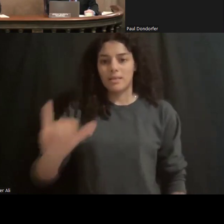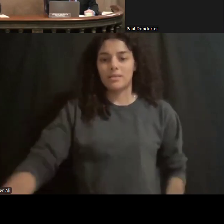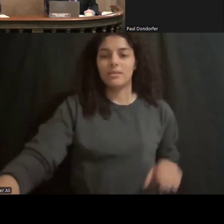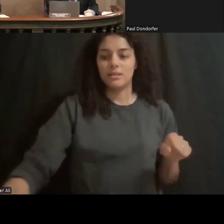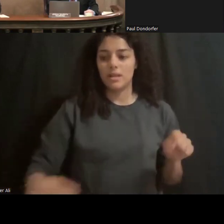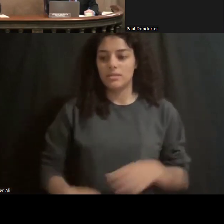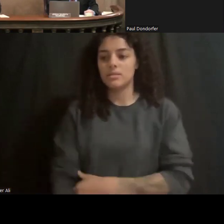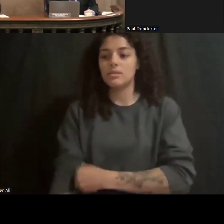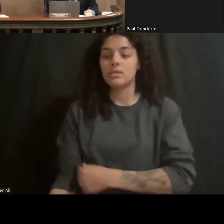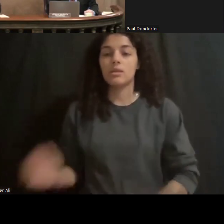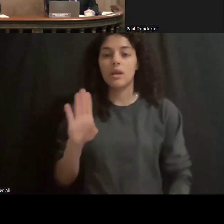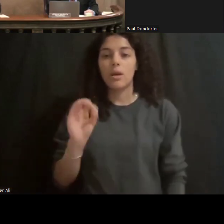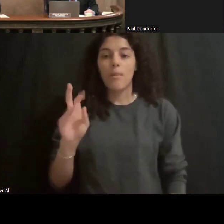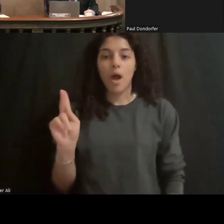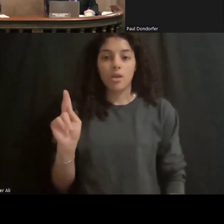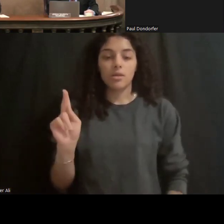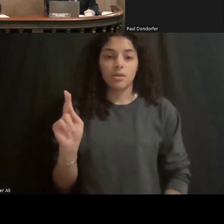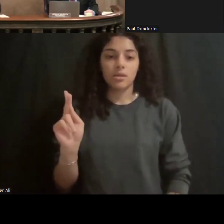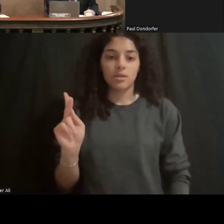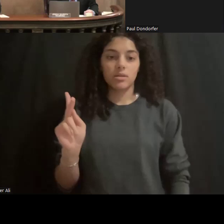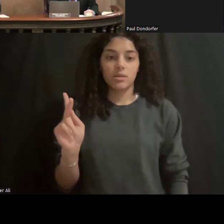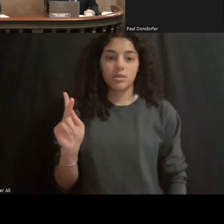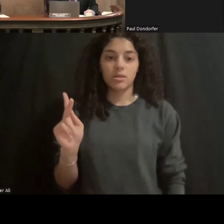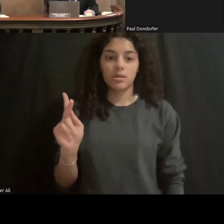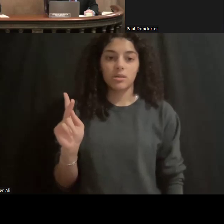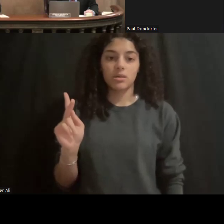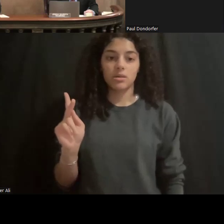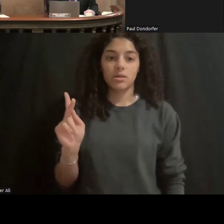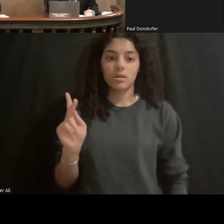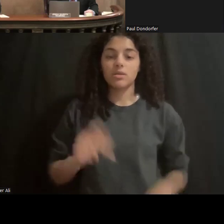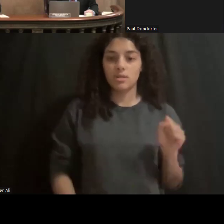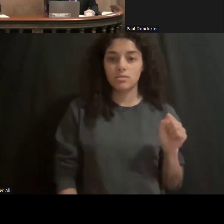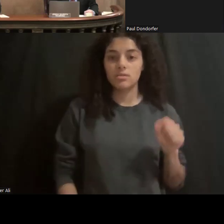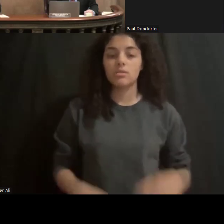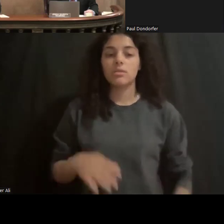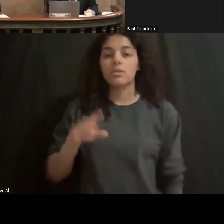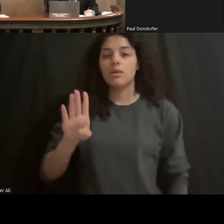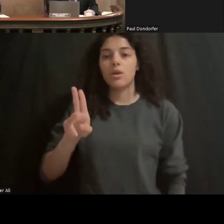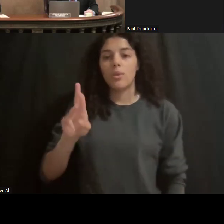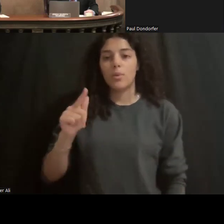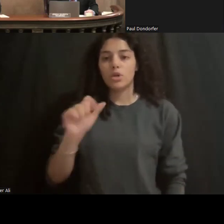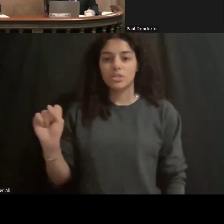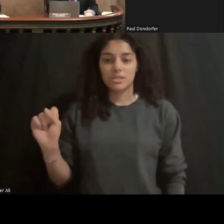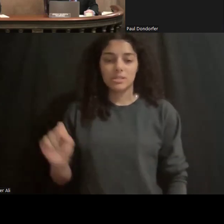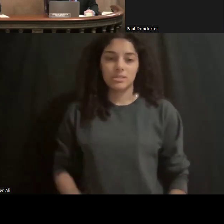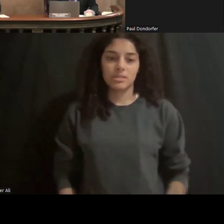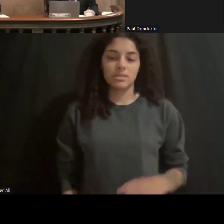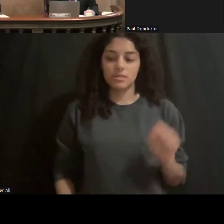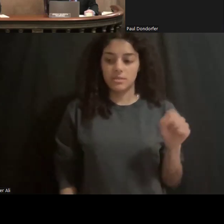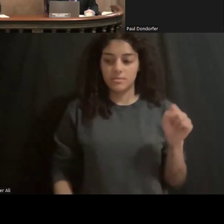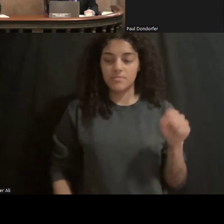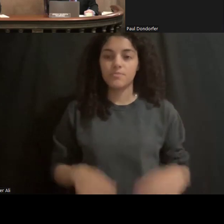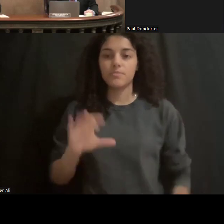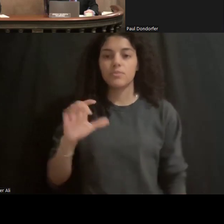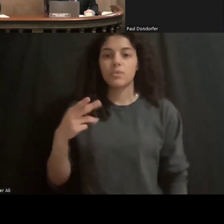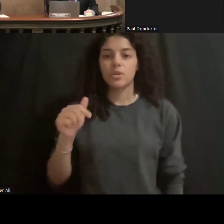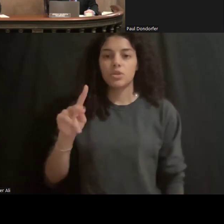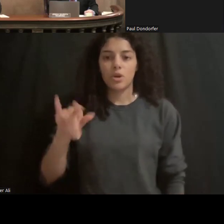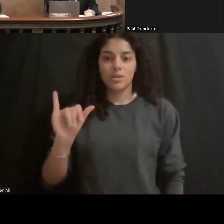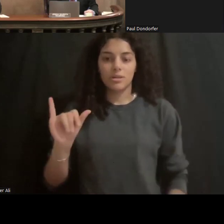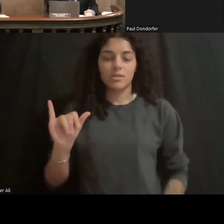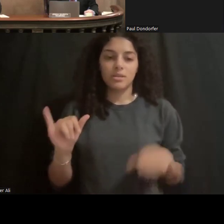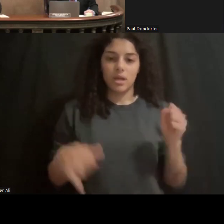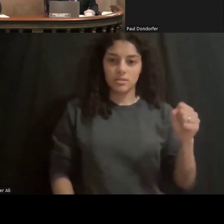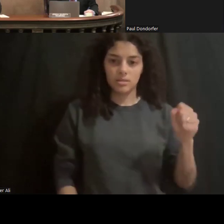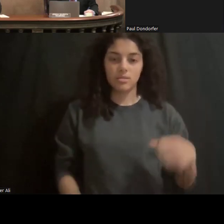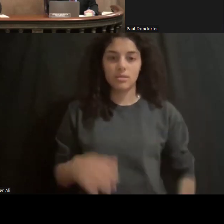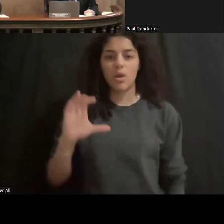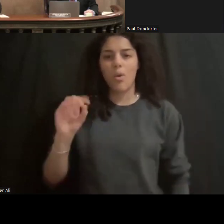Bonick Miss Bonic votes yes Mr Burgess Mr Burgess votes yes Mr Chardy Mr Charty votes yes Mr Kby